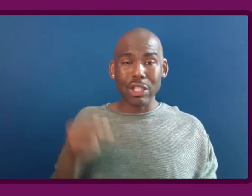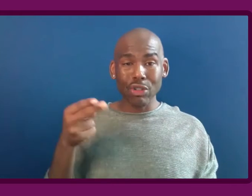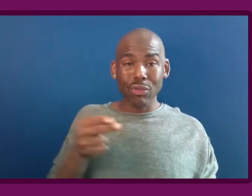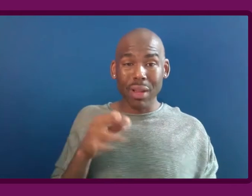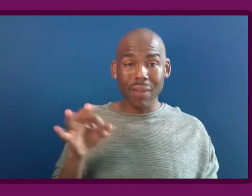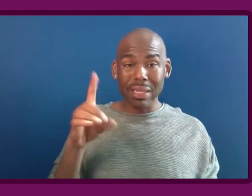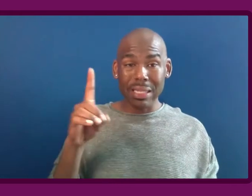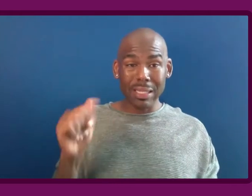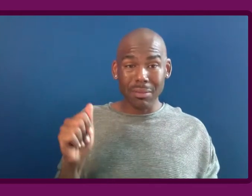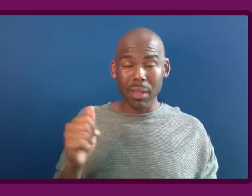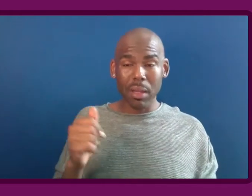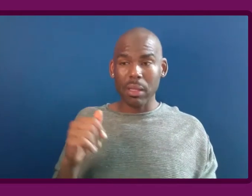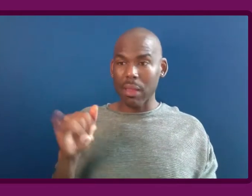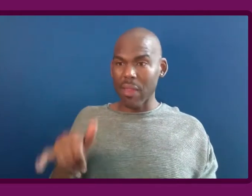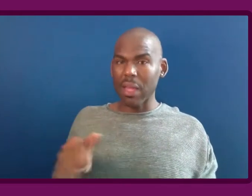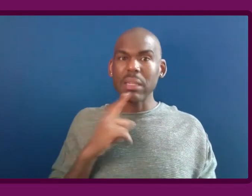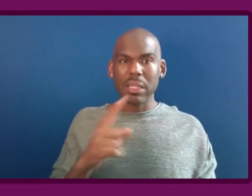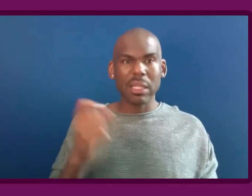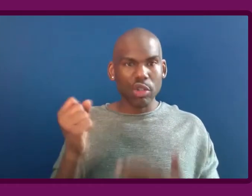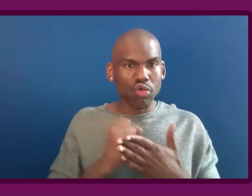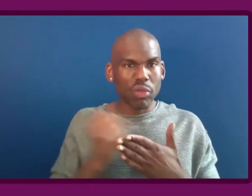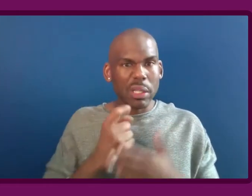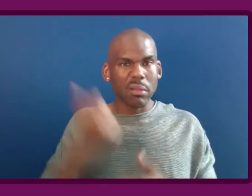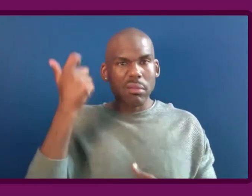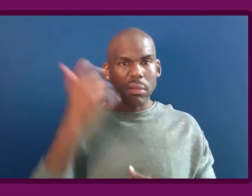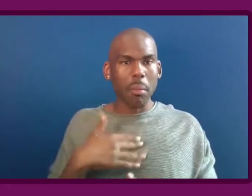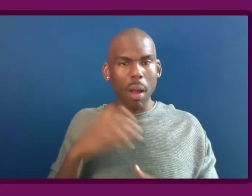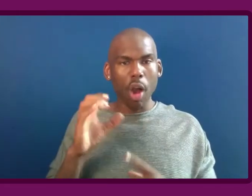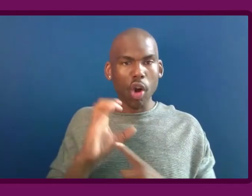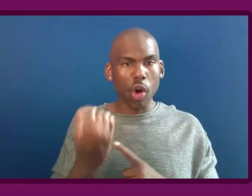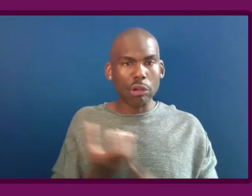this history of disability, it's erasing my culture. It's erasing the culture that we have